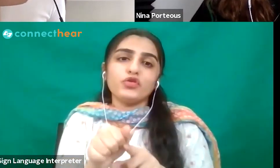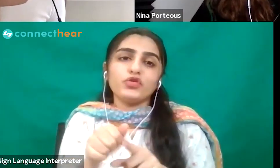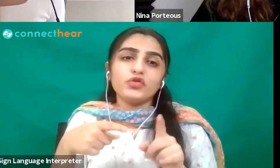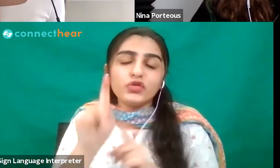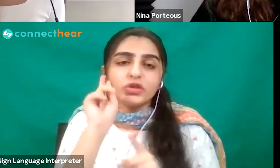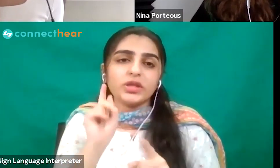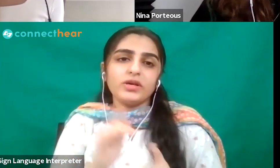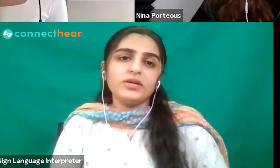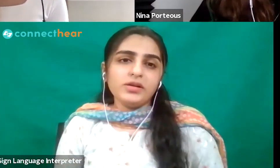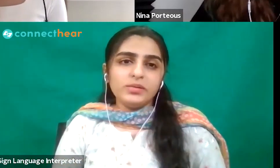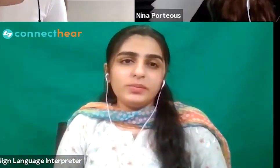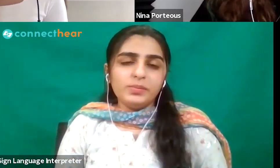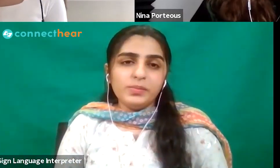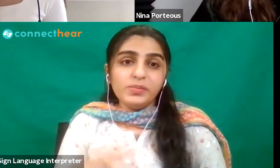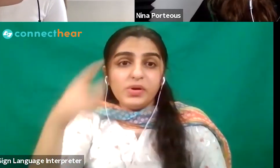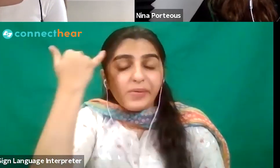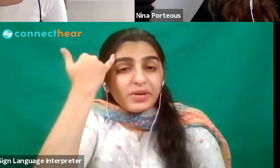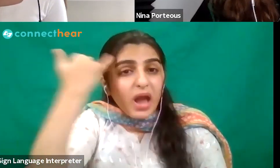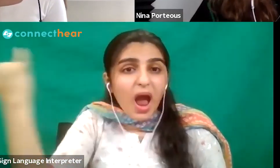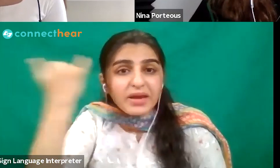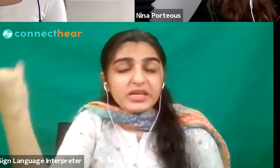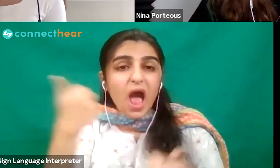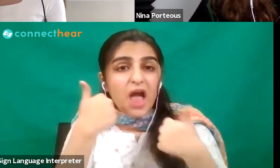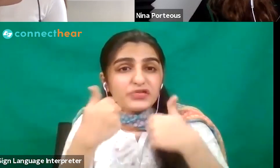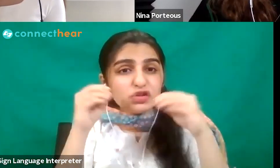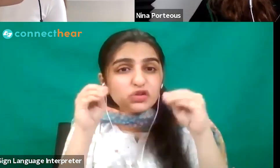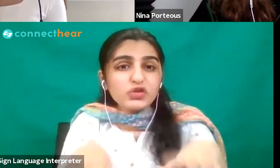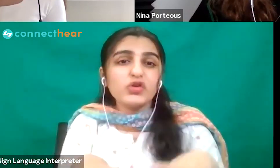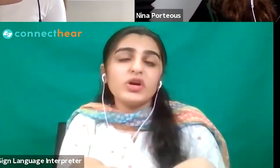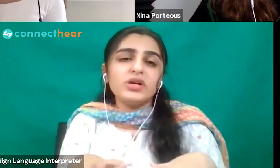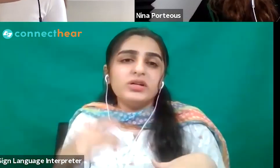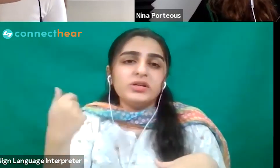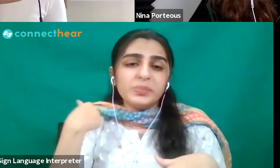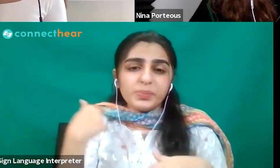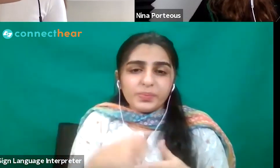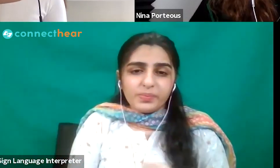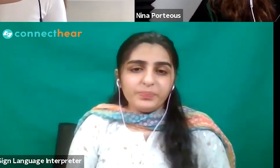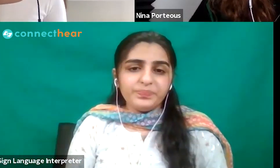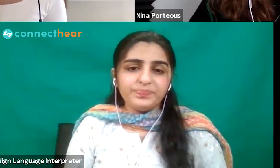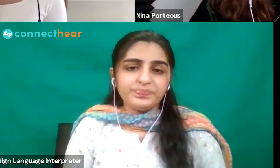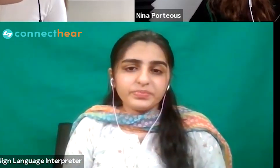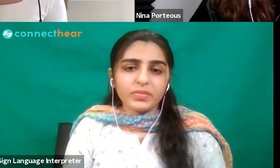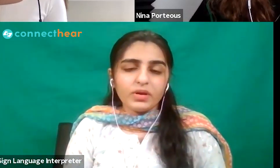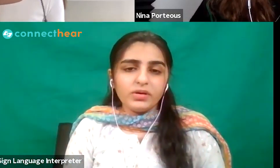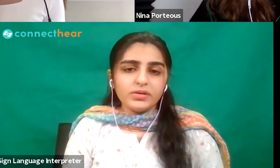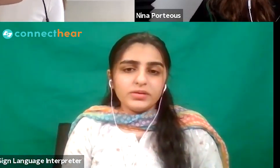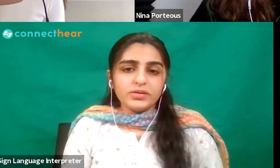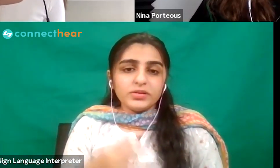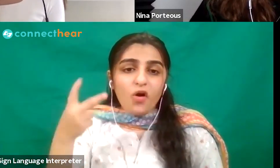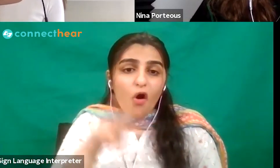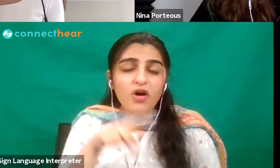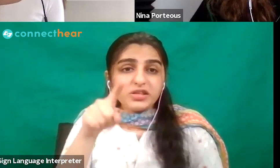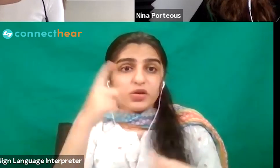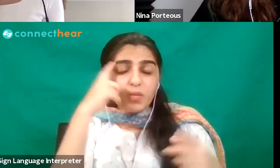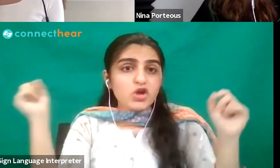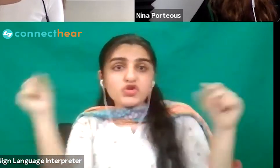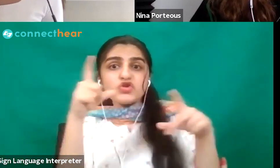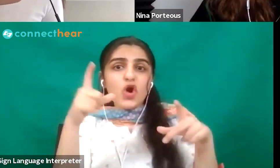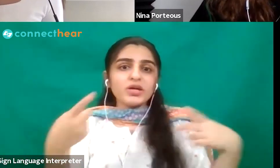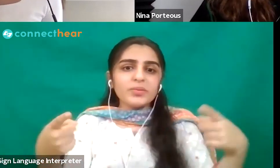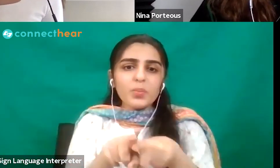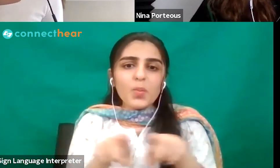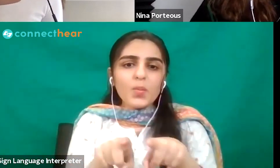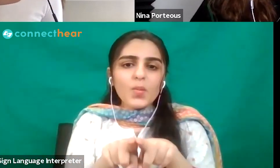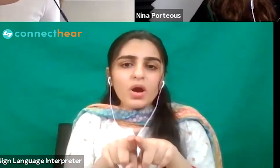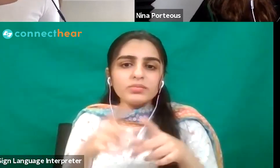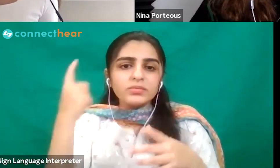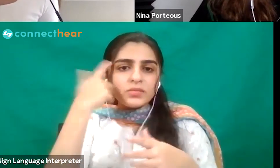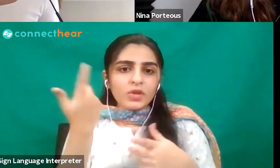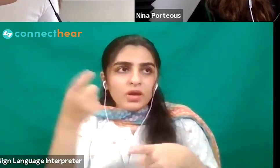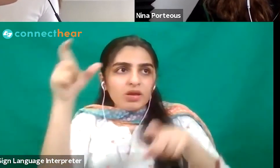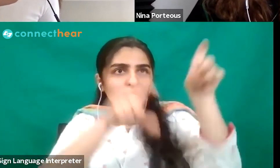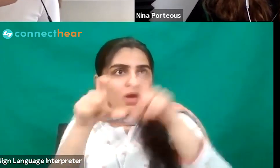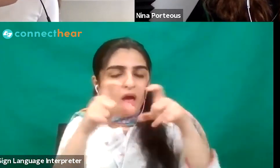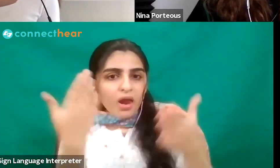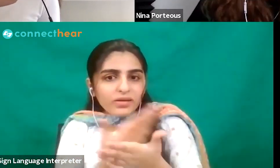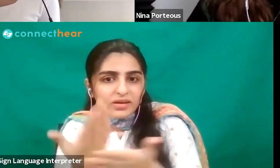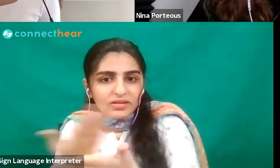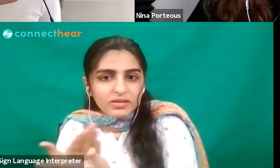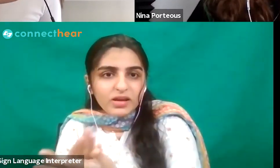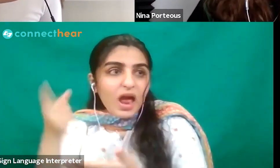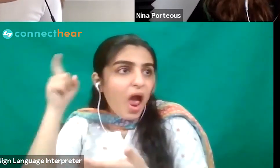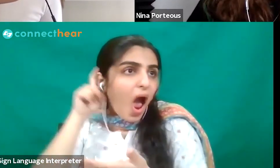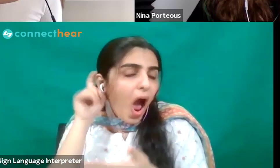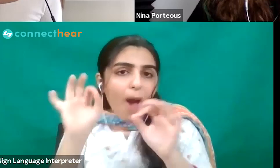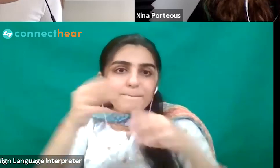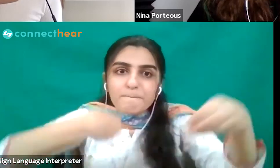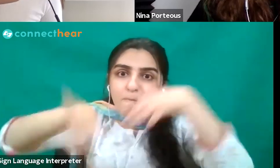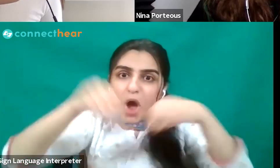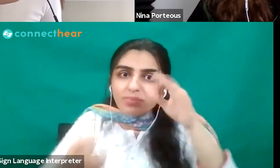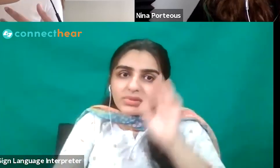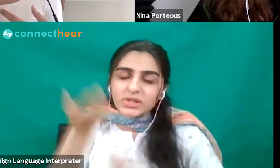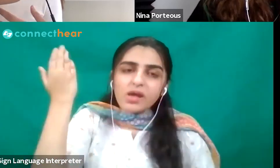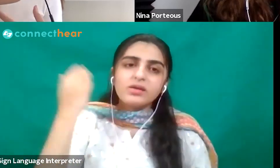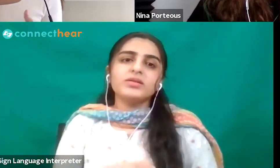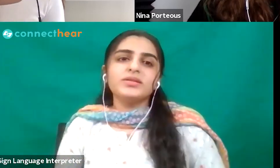Yeah, so, um, yeah, I just started school primary school. And that's how they know to stick around other people, because obviously growing up I had my family and you kind of like get to know your family, because obviously you grow up with them.